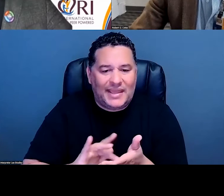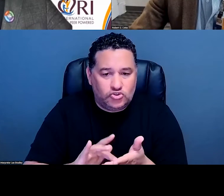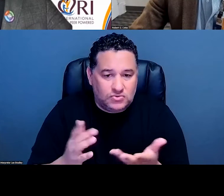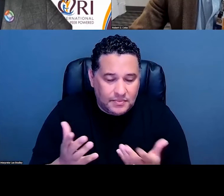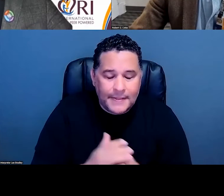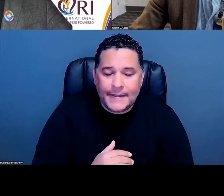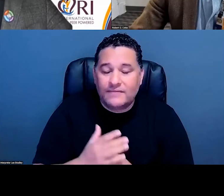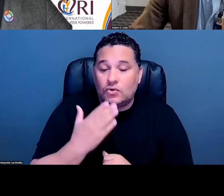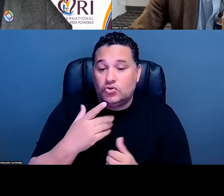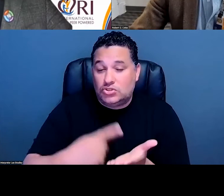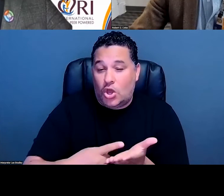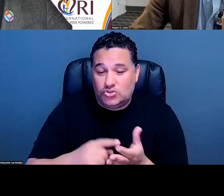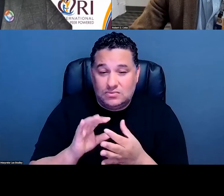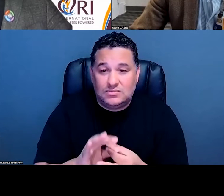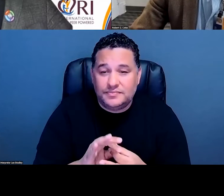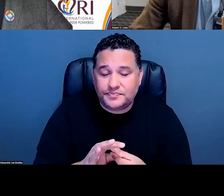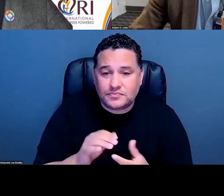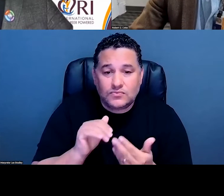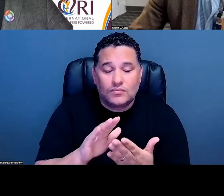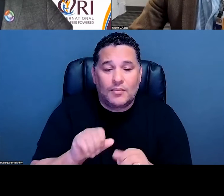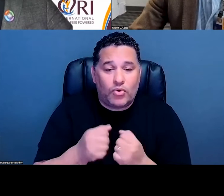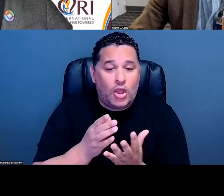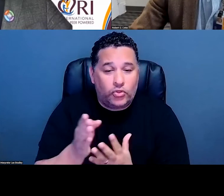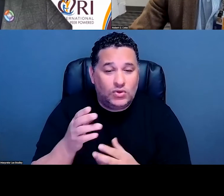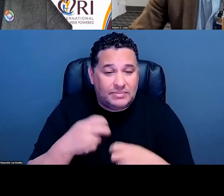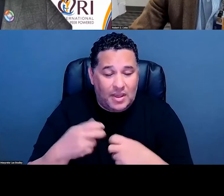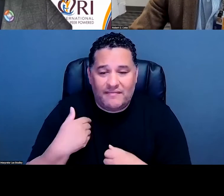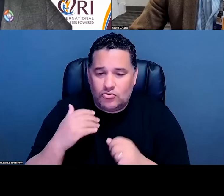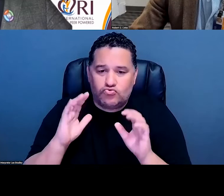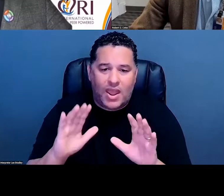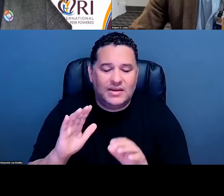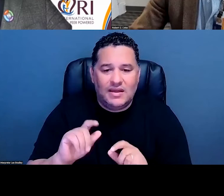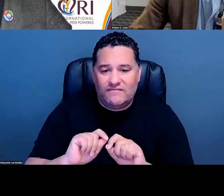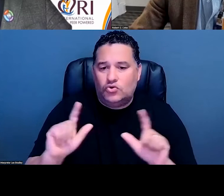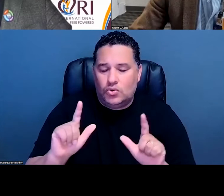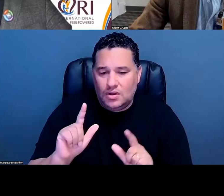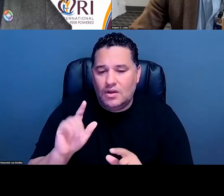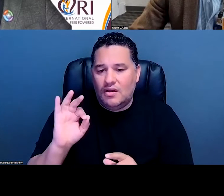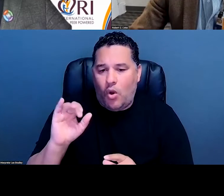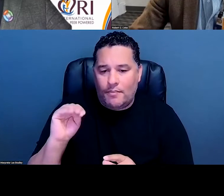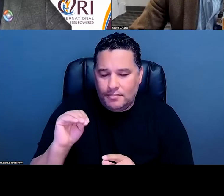INJECTION INTERVAL OR SUPPLEMENTING ORAL DOSES OF THE ANTIPSYCHOTIC. FOR GOOD DISCUSSION AROUND,